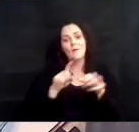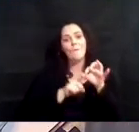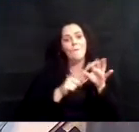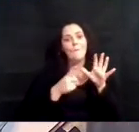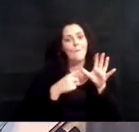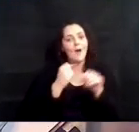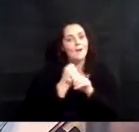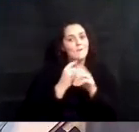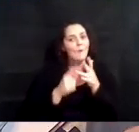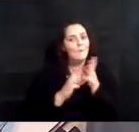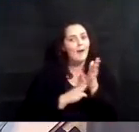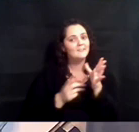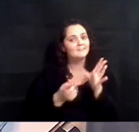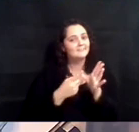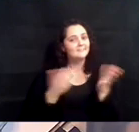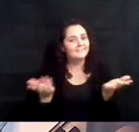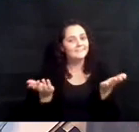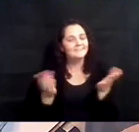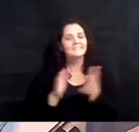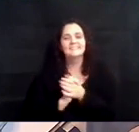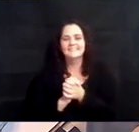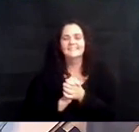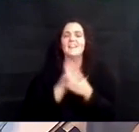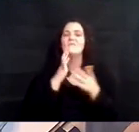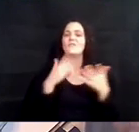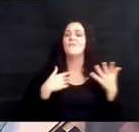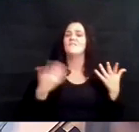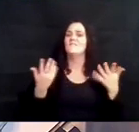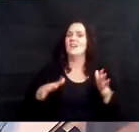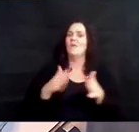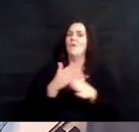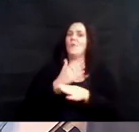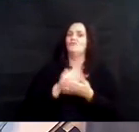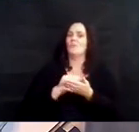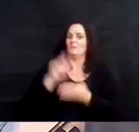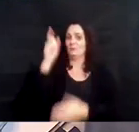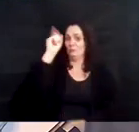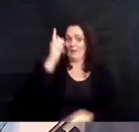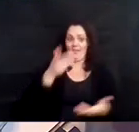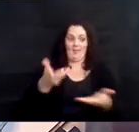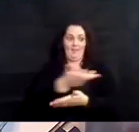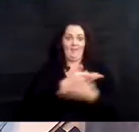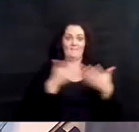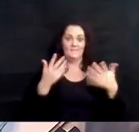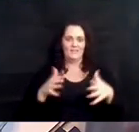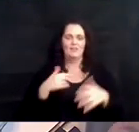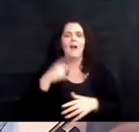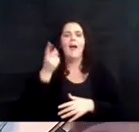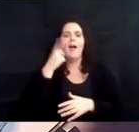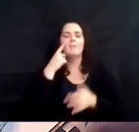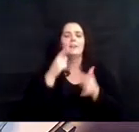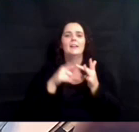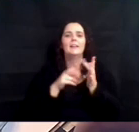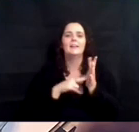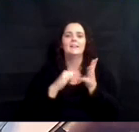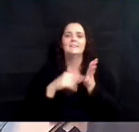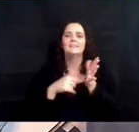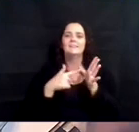But I'm hoping after the workshop today I'll be able to go on and see all of these wonderful new, these new motion drawings that you've created.